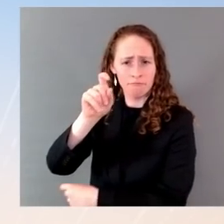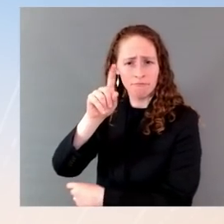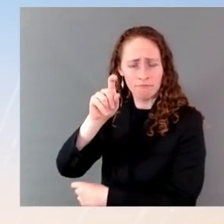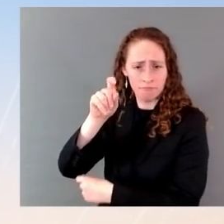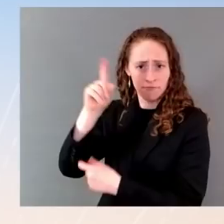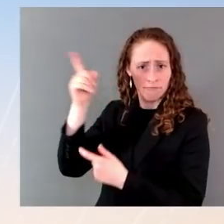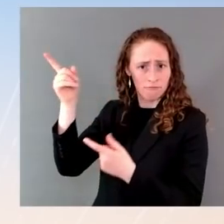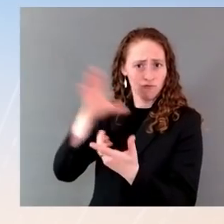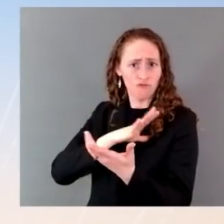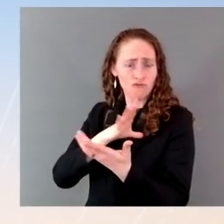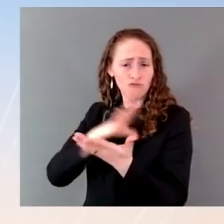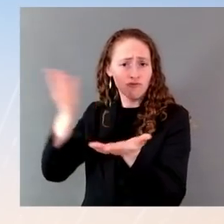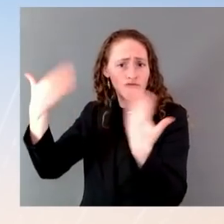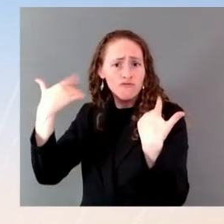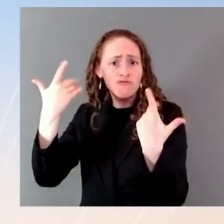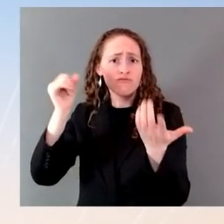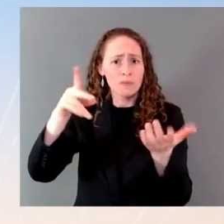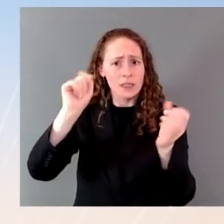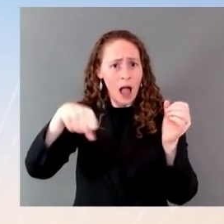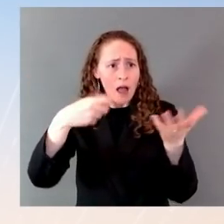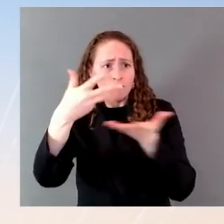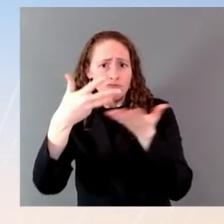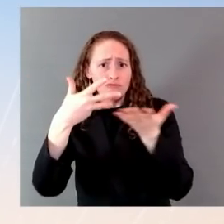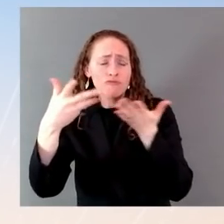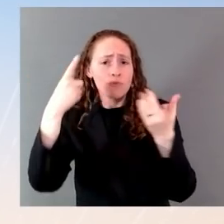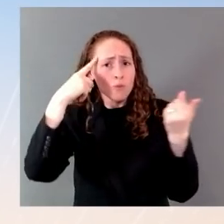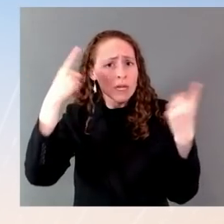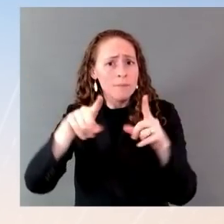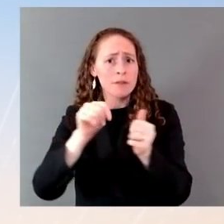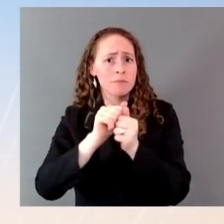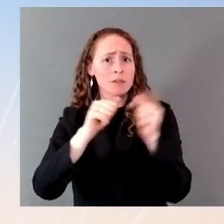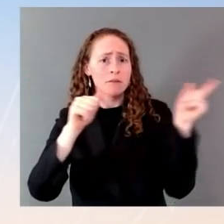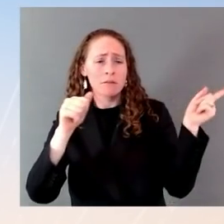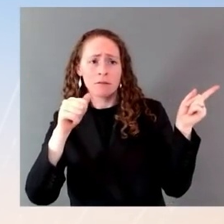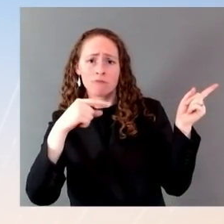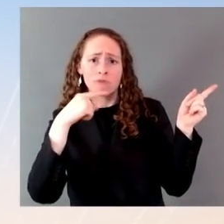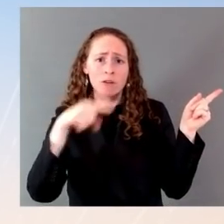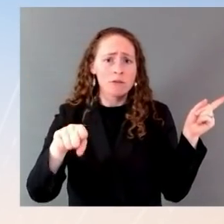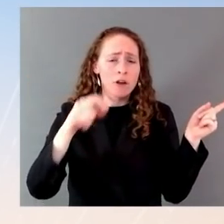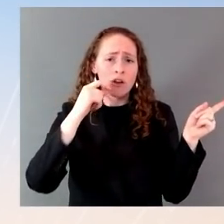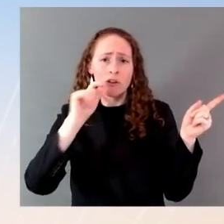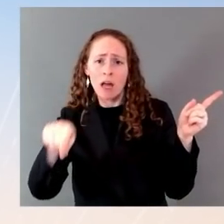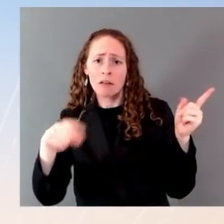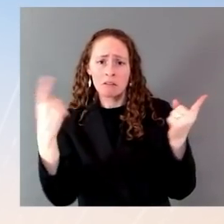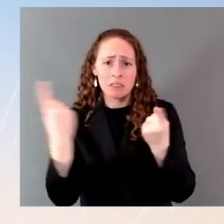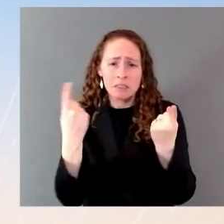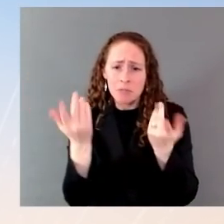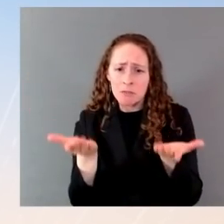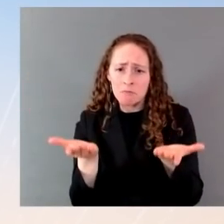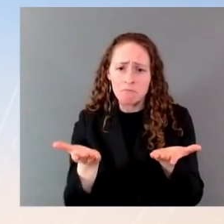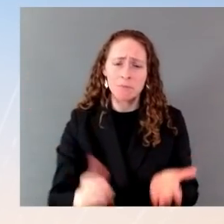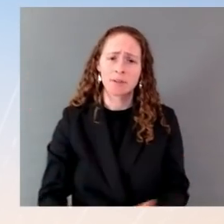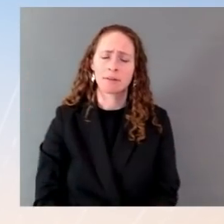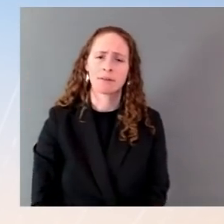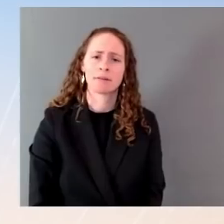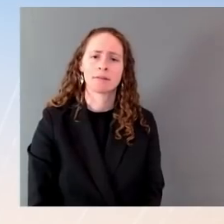but he didn't make any specific commitments with respect to the best pathway to do that. What he said was that, as leaders, President Biden and President Putin